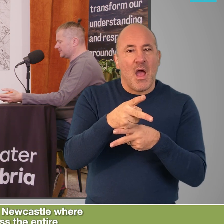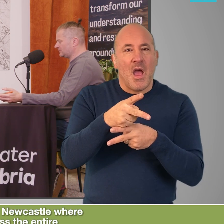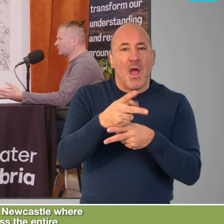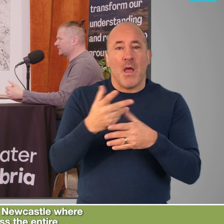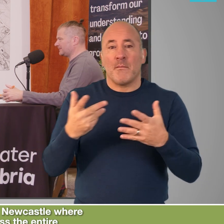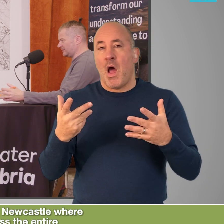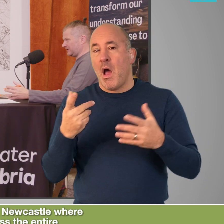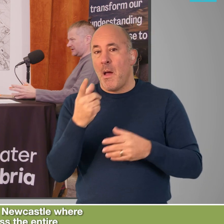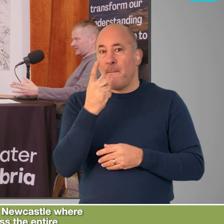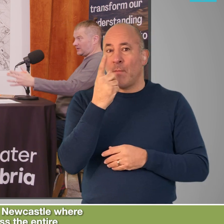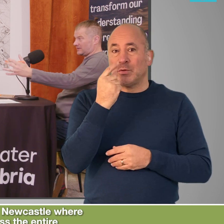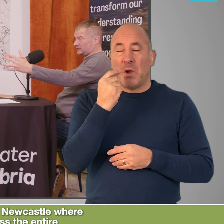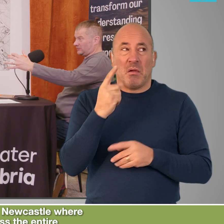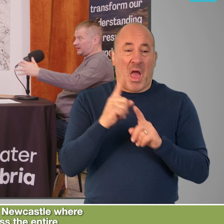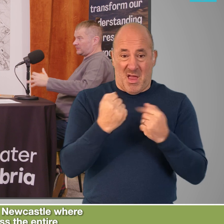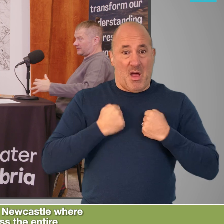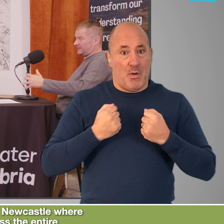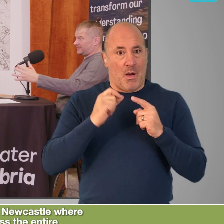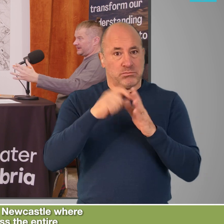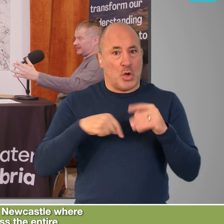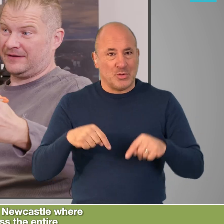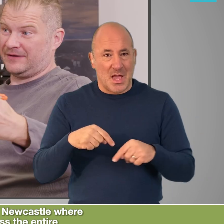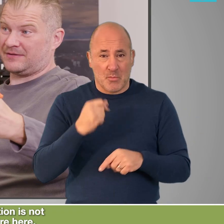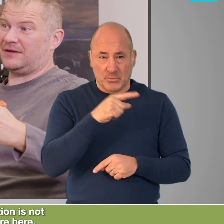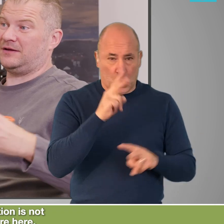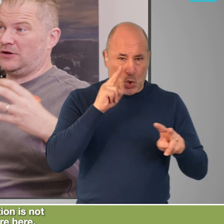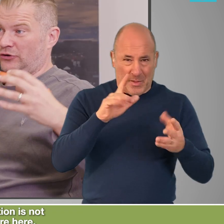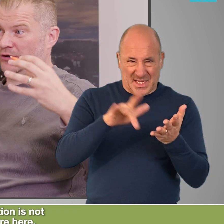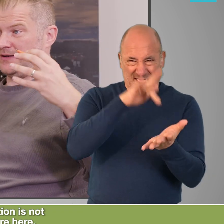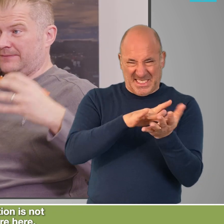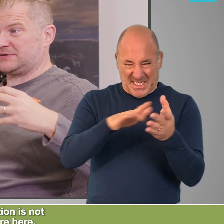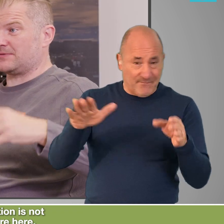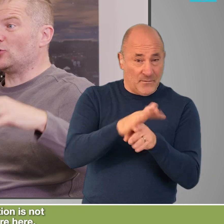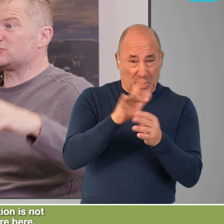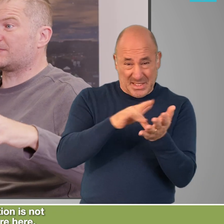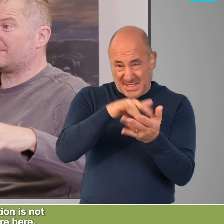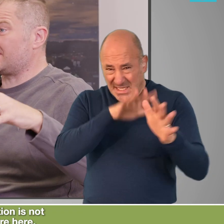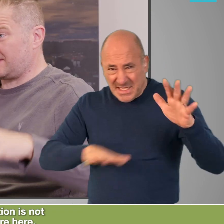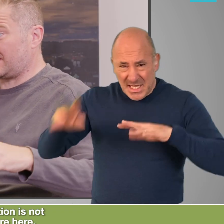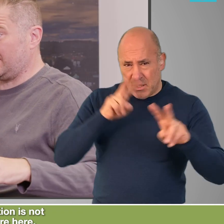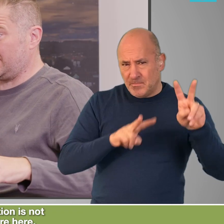something like Blue Green Newcastle where it's looking right across the entire city. And the ambition is not just the city centre here,